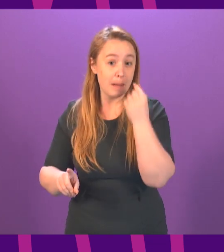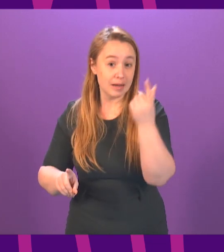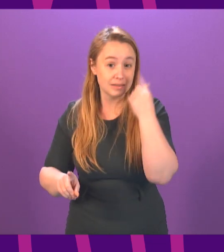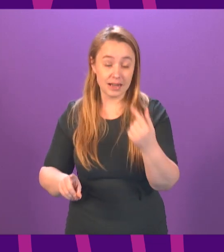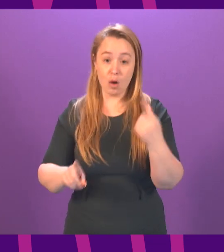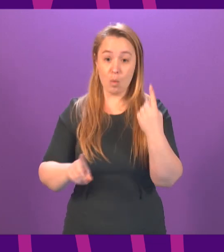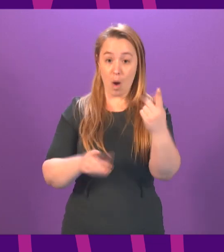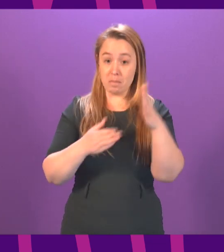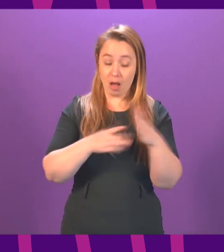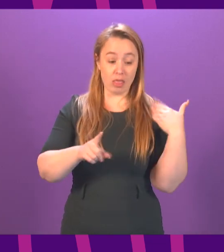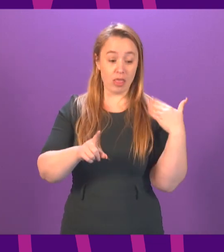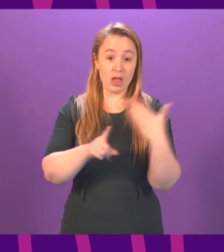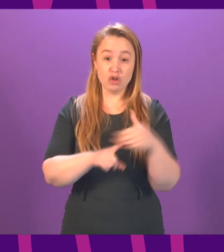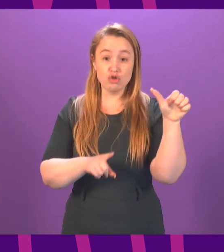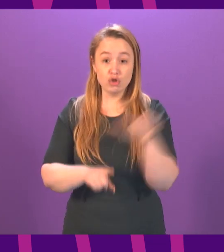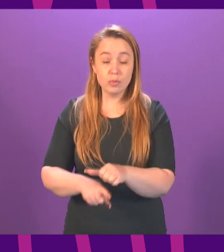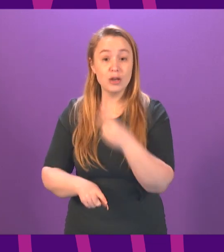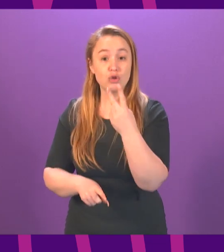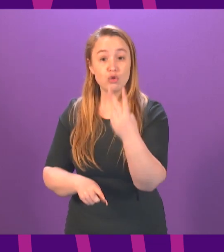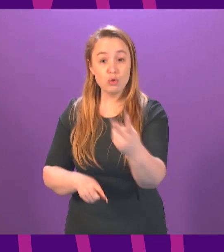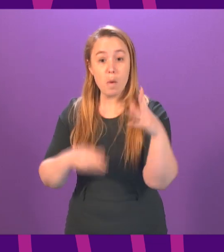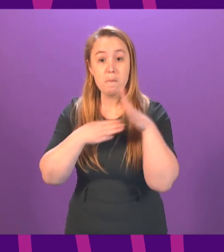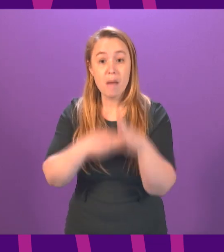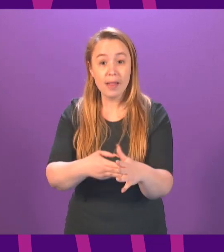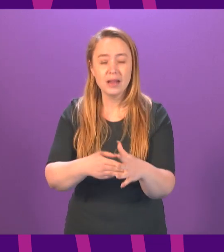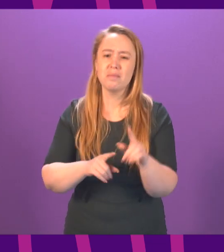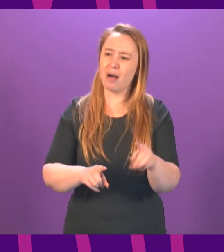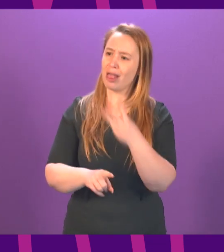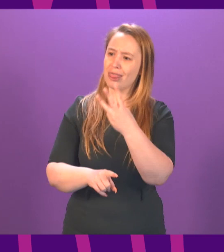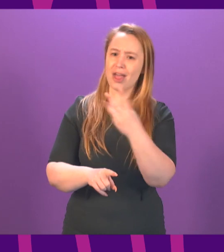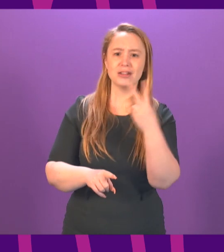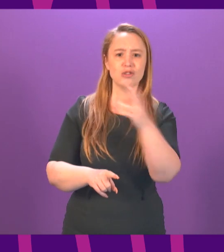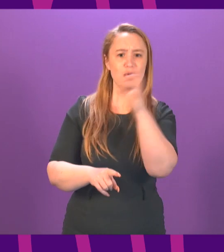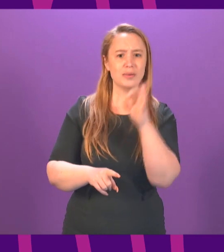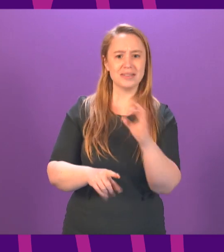month alone, but we have used only 32 per cent of that capacity. We have known for some time